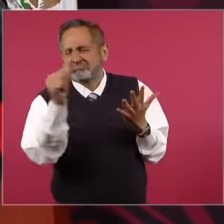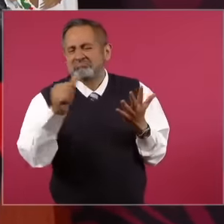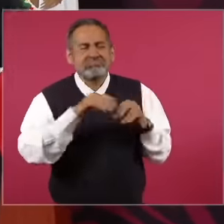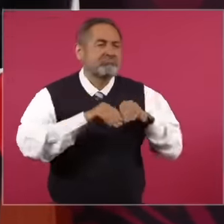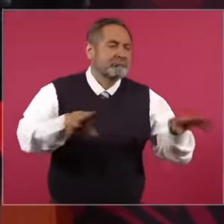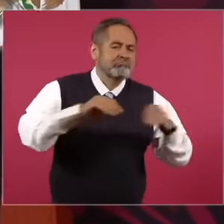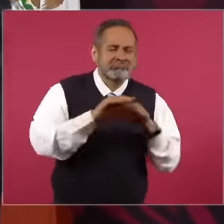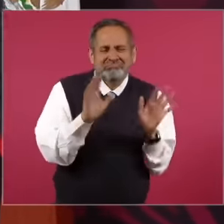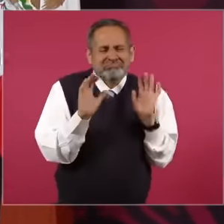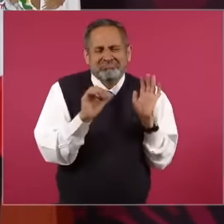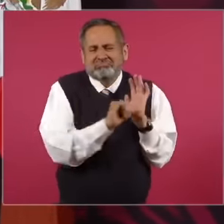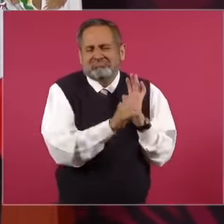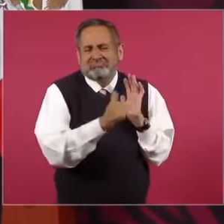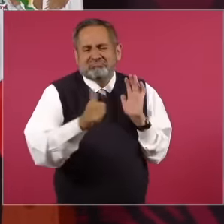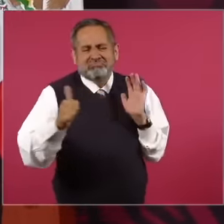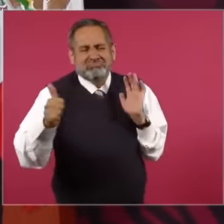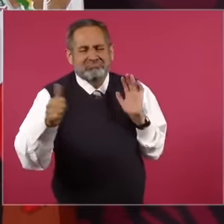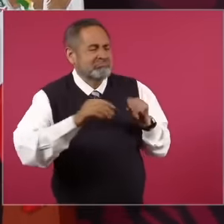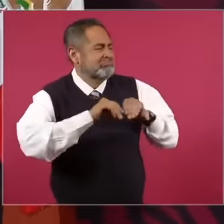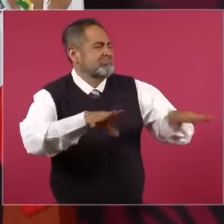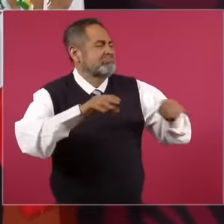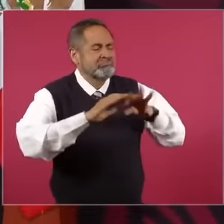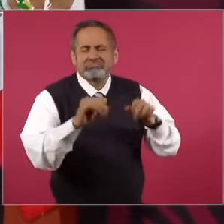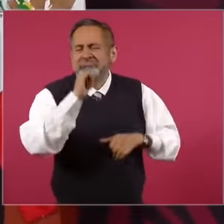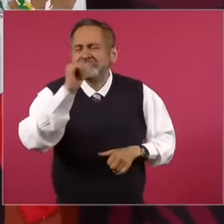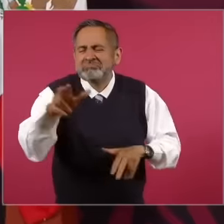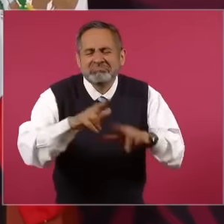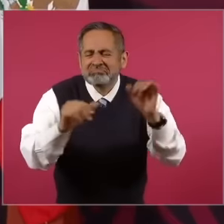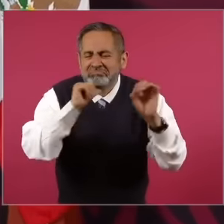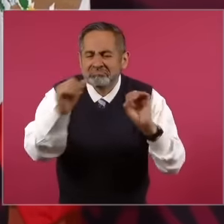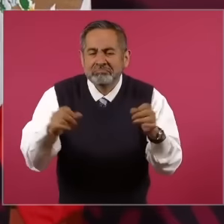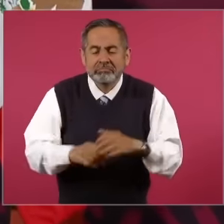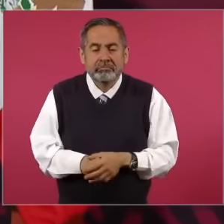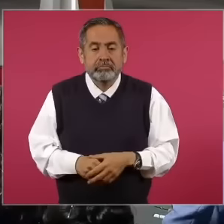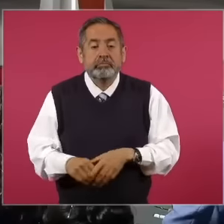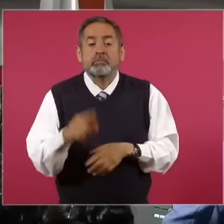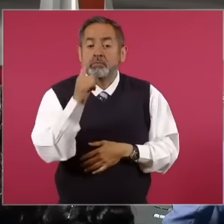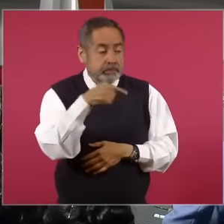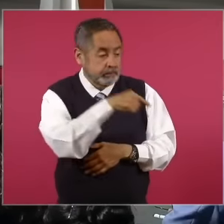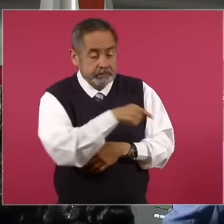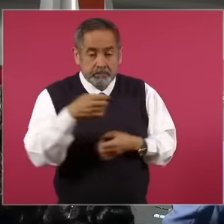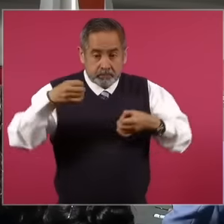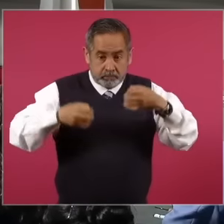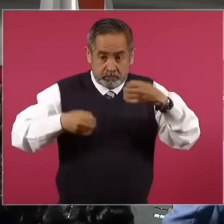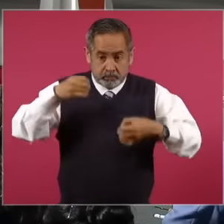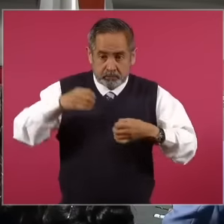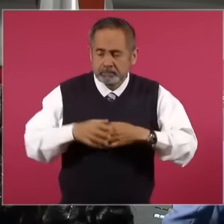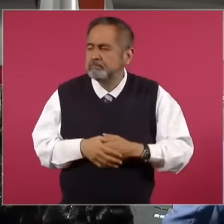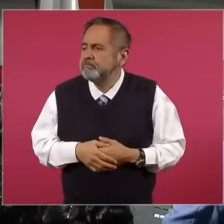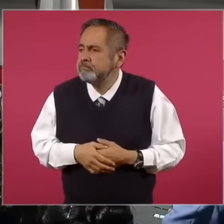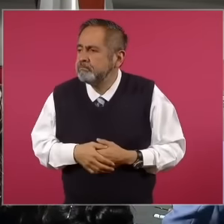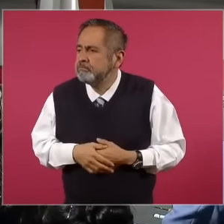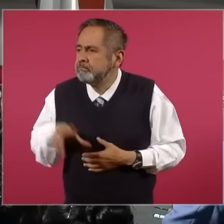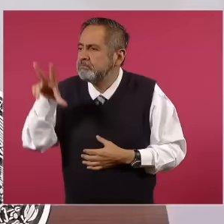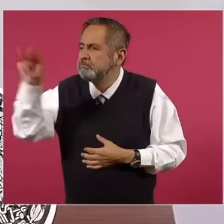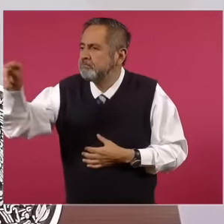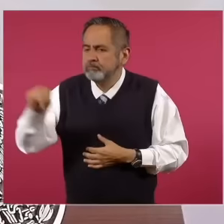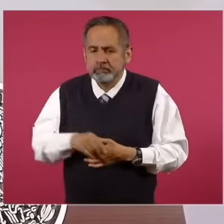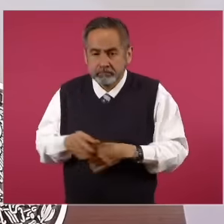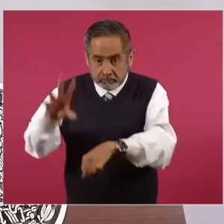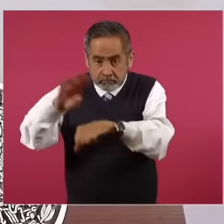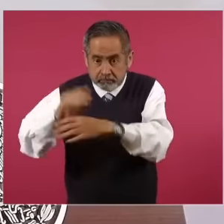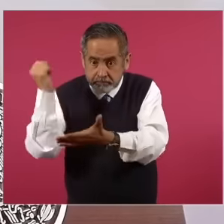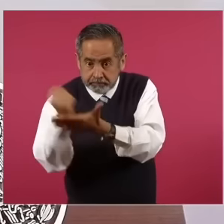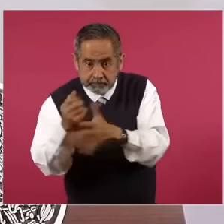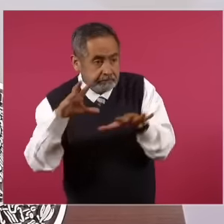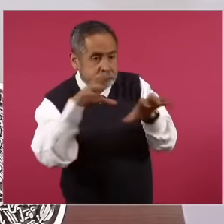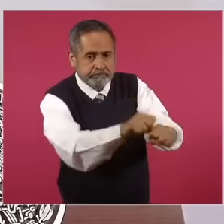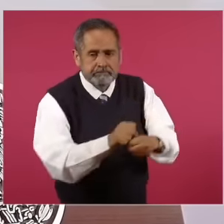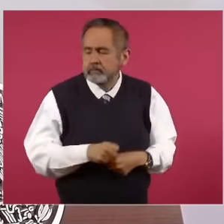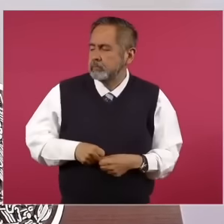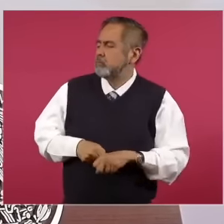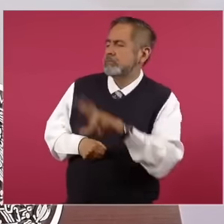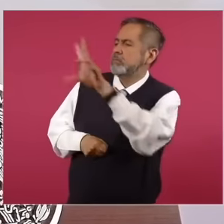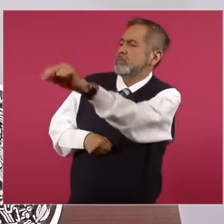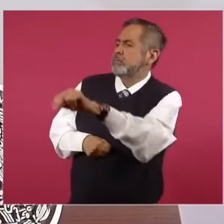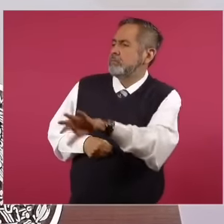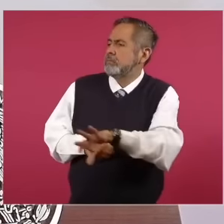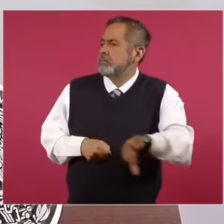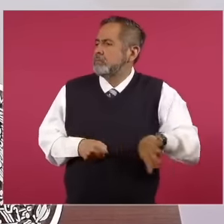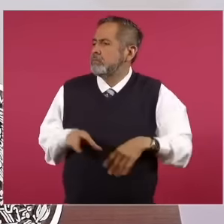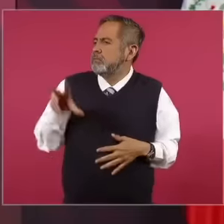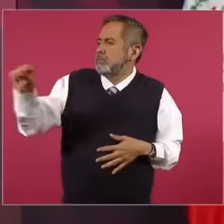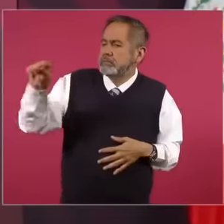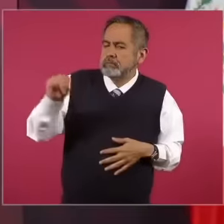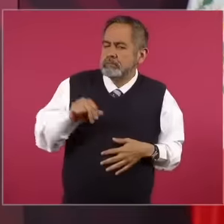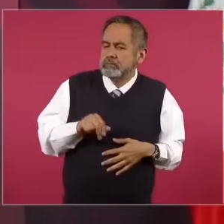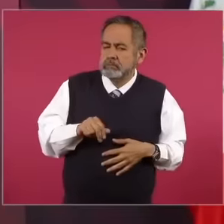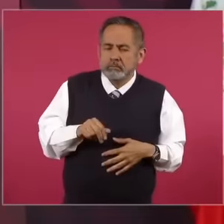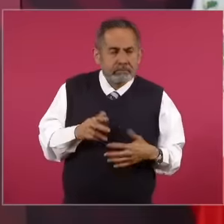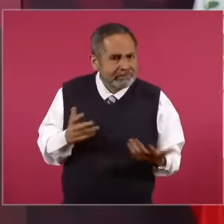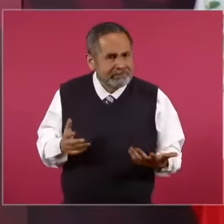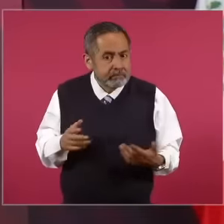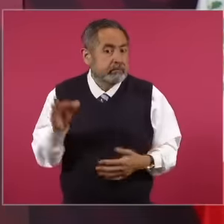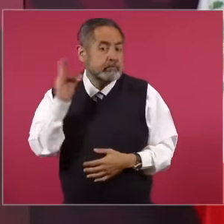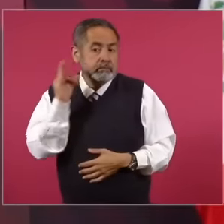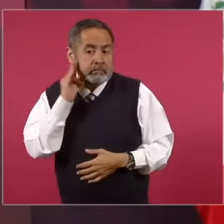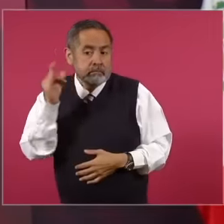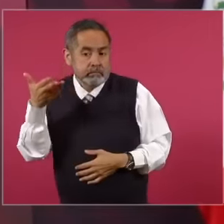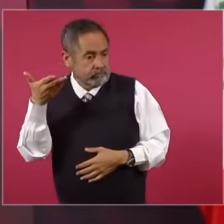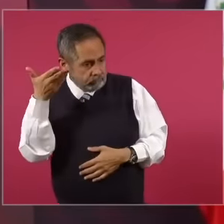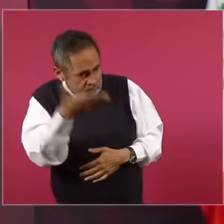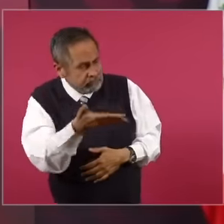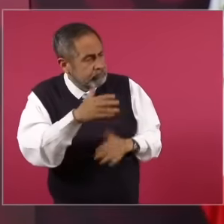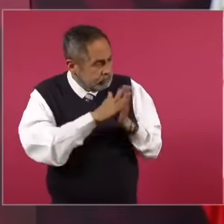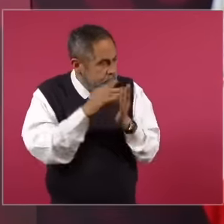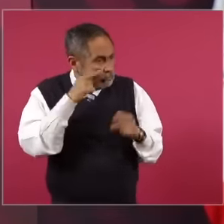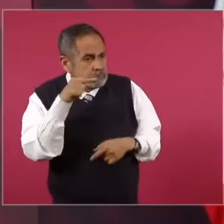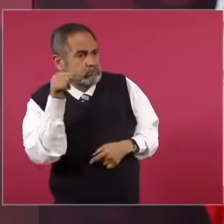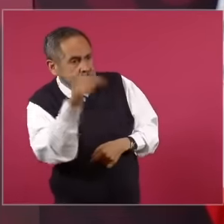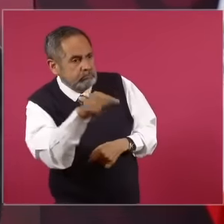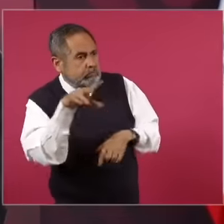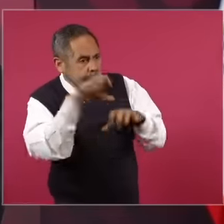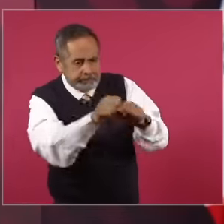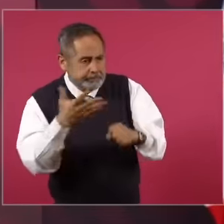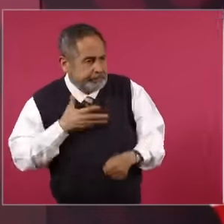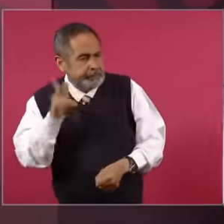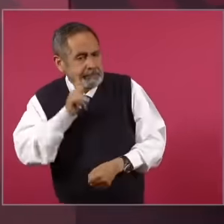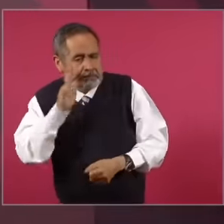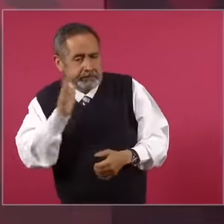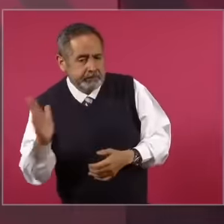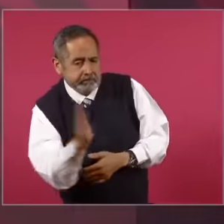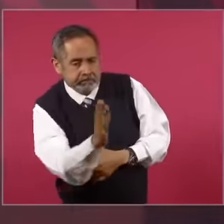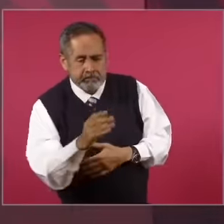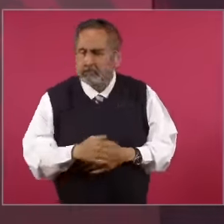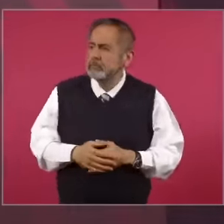others. A judge decides not to authorize the depression order. The prosecutor's office appeals and in a